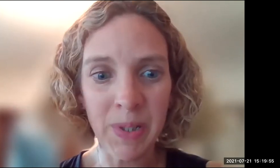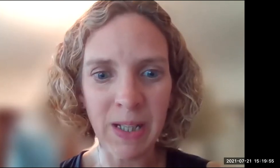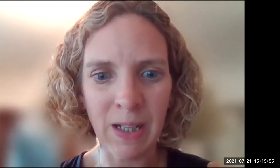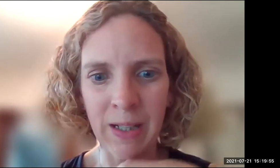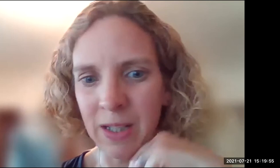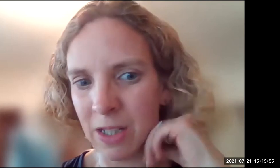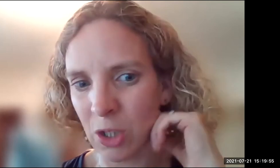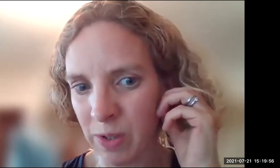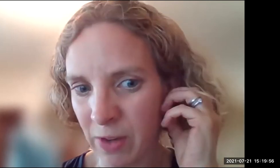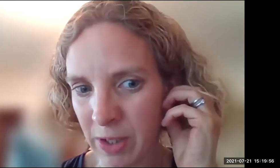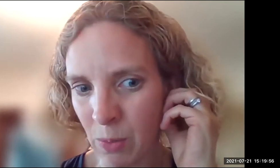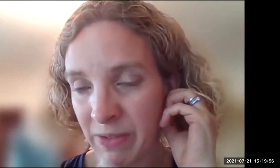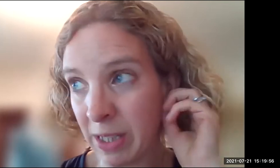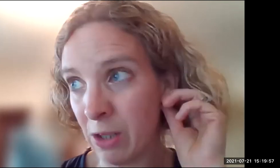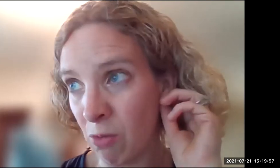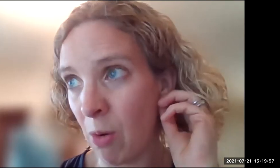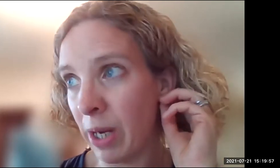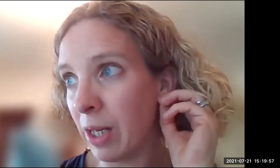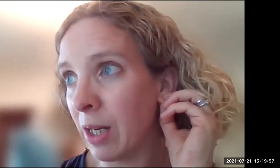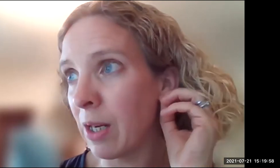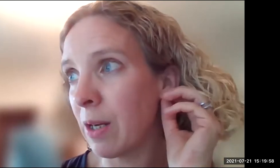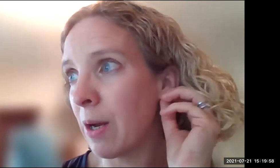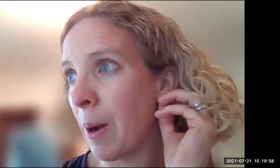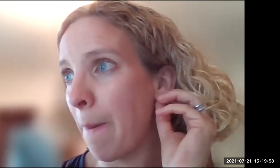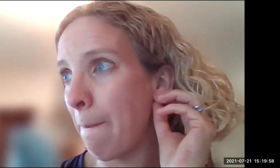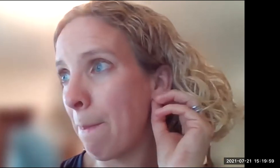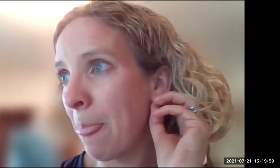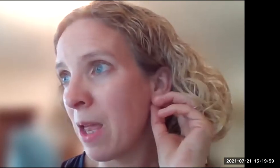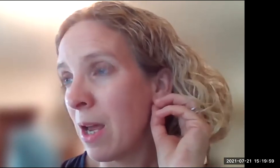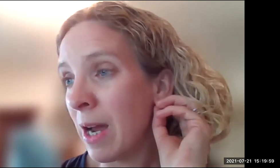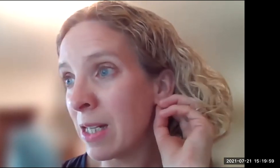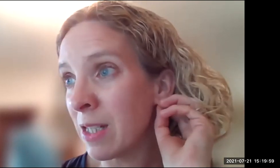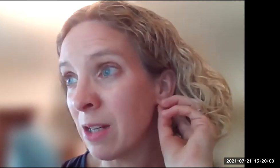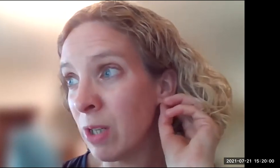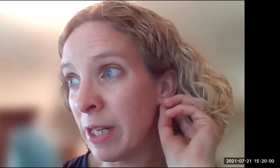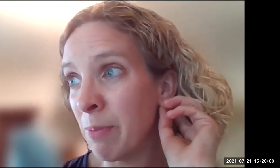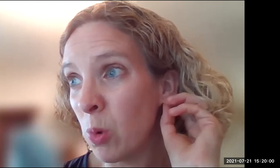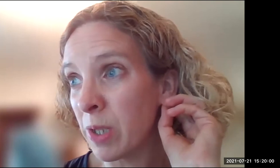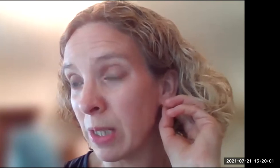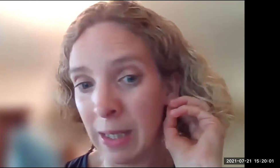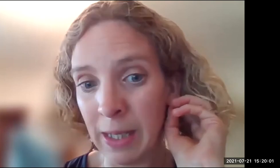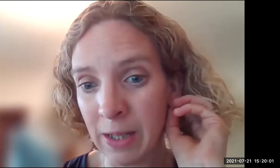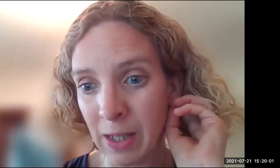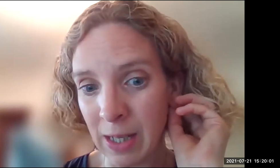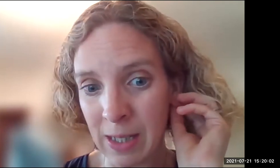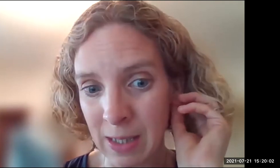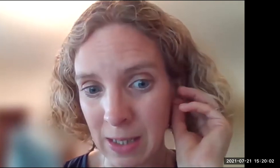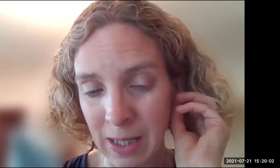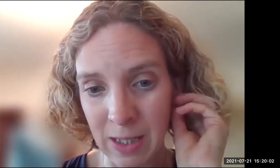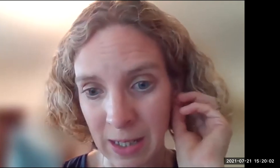interactionality between gender and disabilities. We want to see back to school plans, recovery plans addressing the gaps.